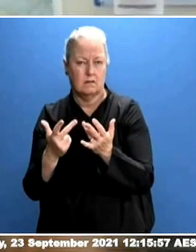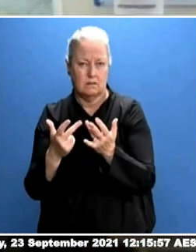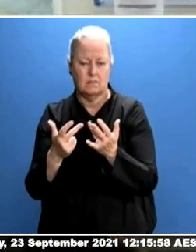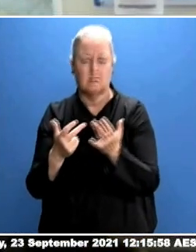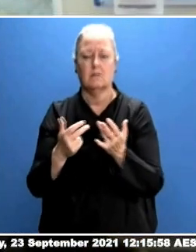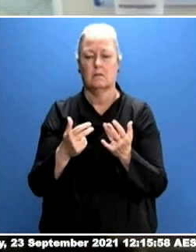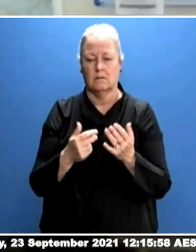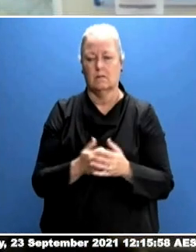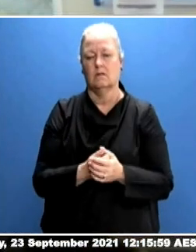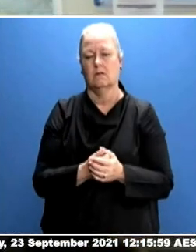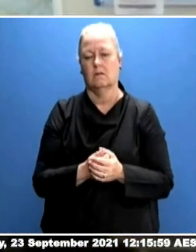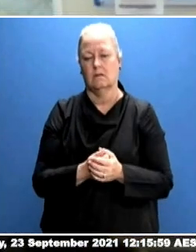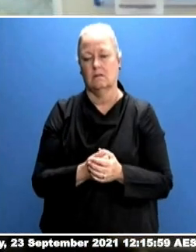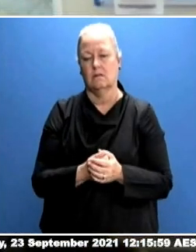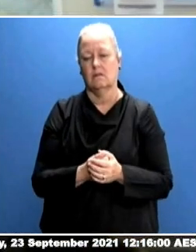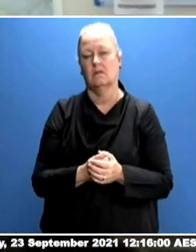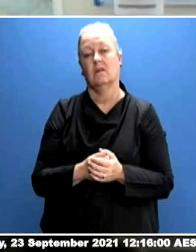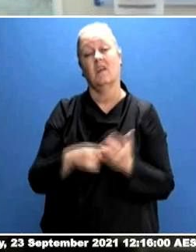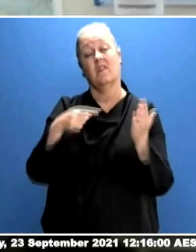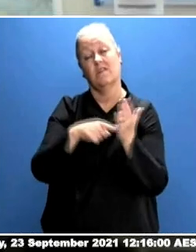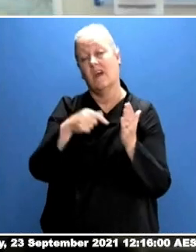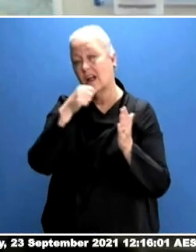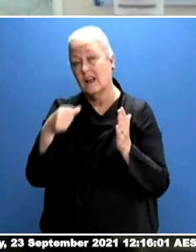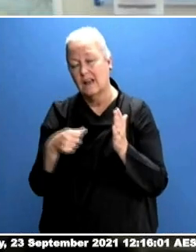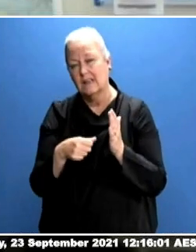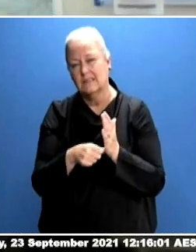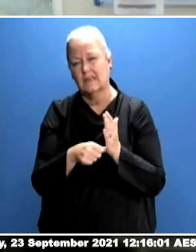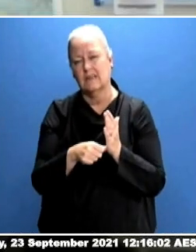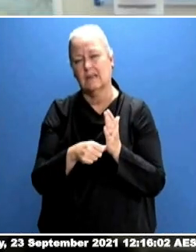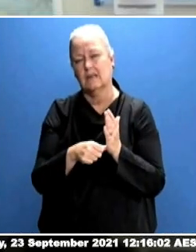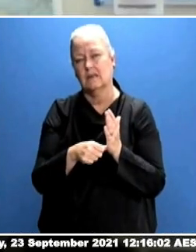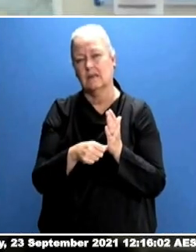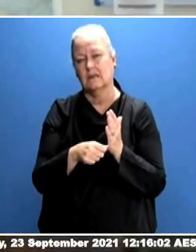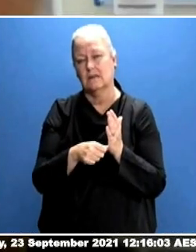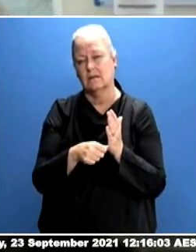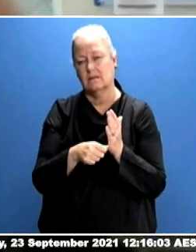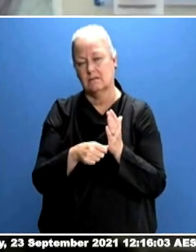but it's an assumption that it's relying on broadly section 27